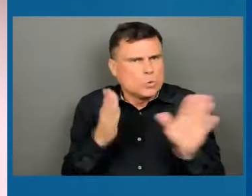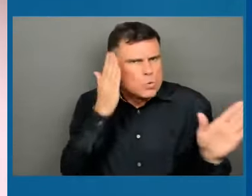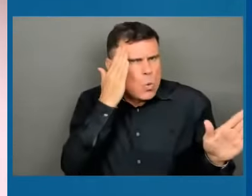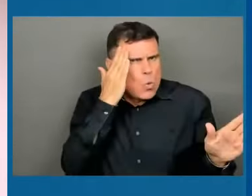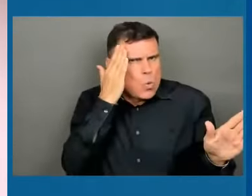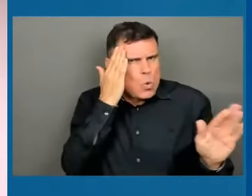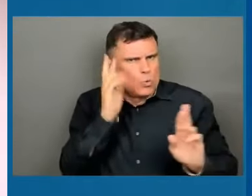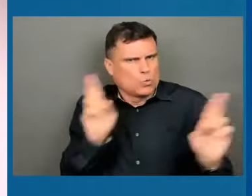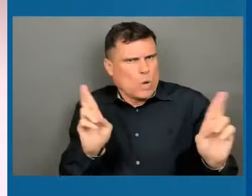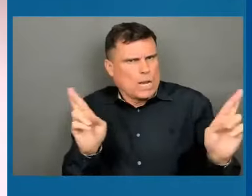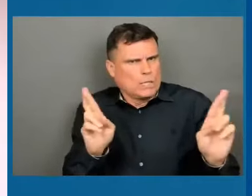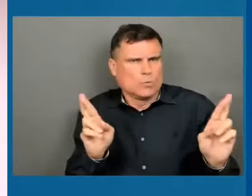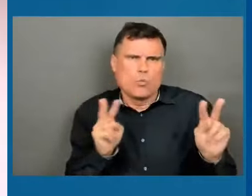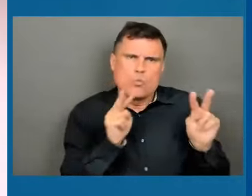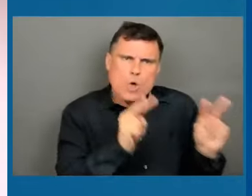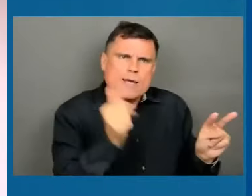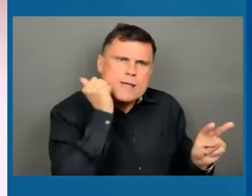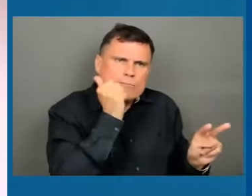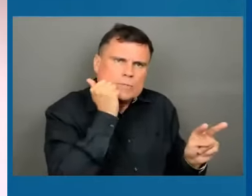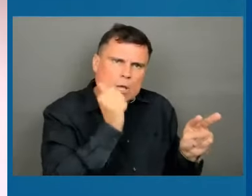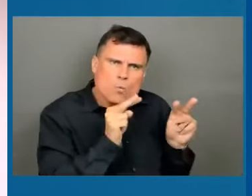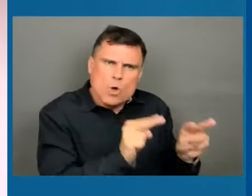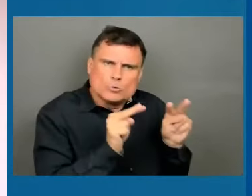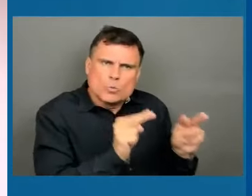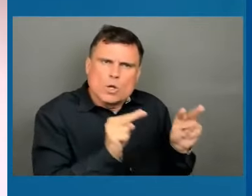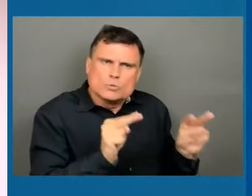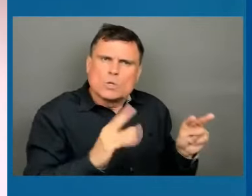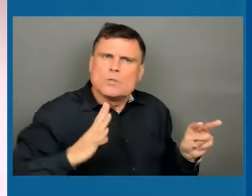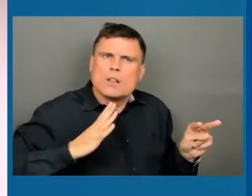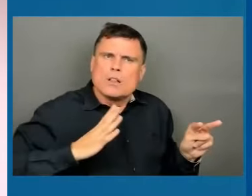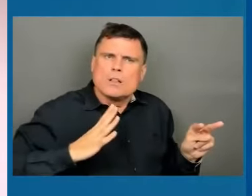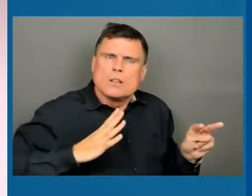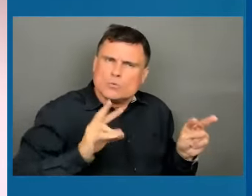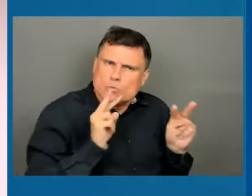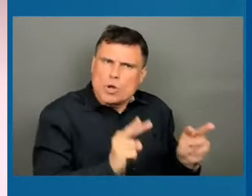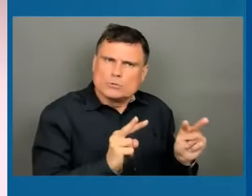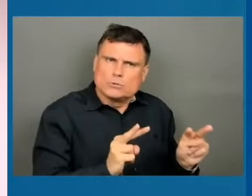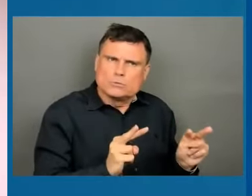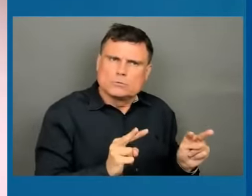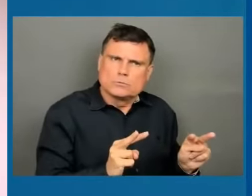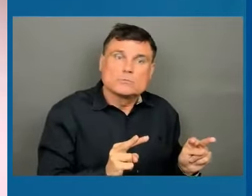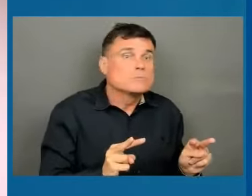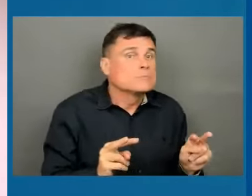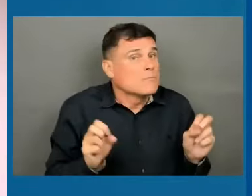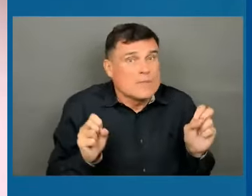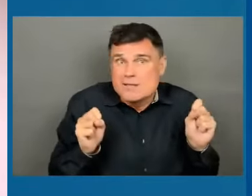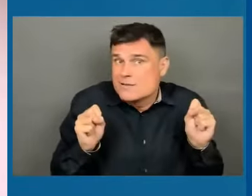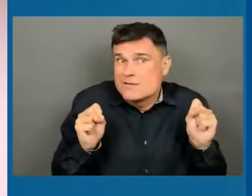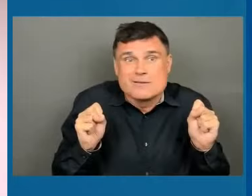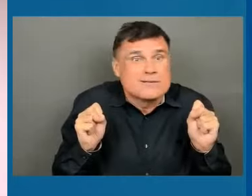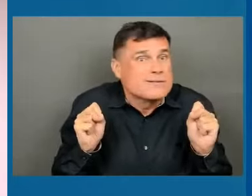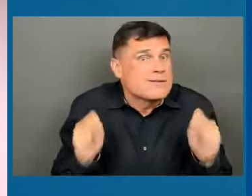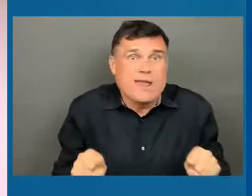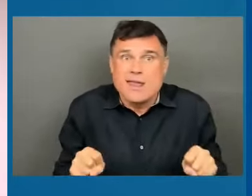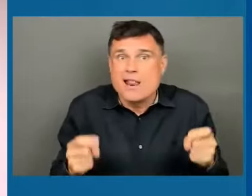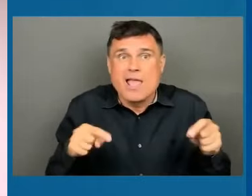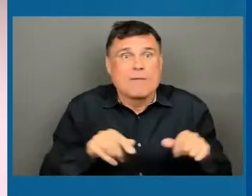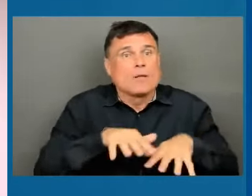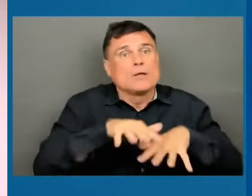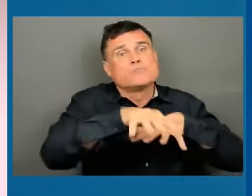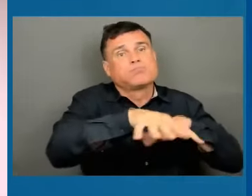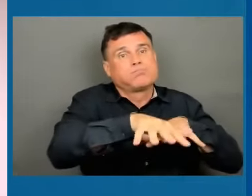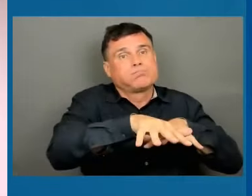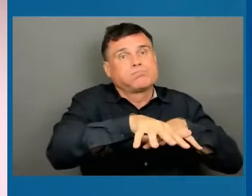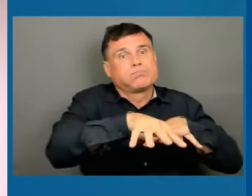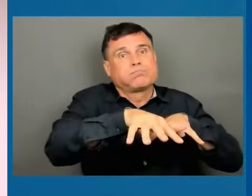where we could be vulnerable to